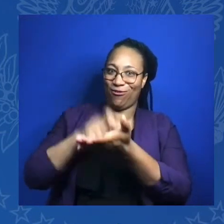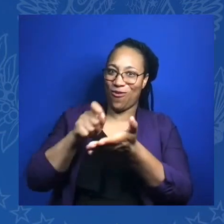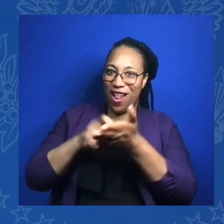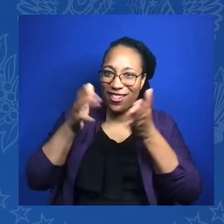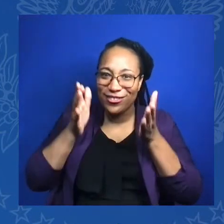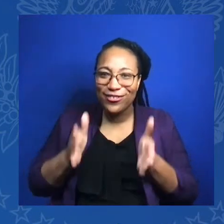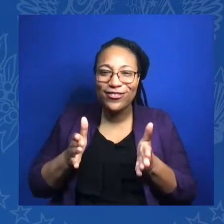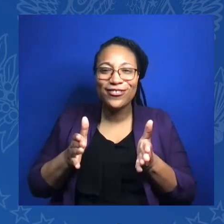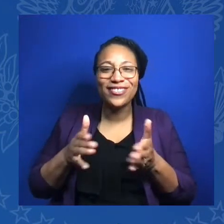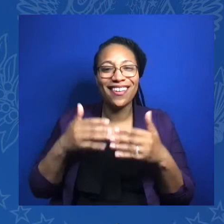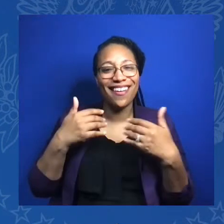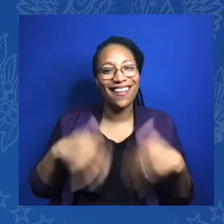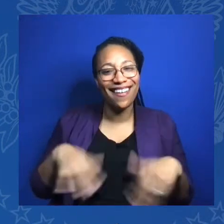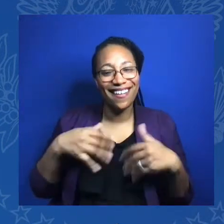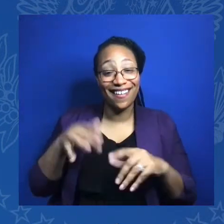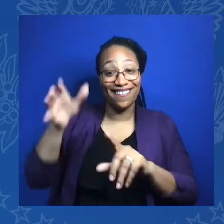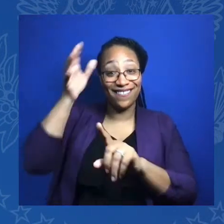I hosted the screening of the movie "Till."